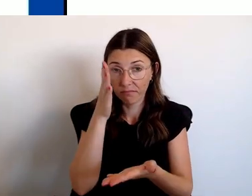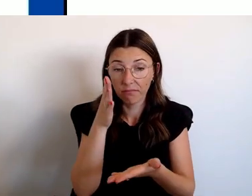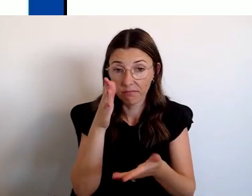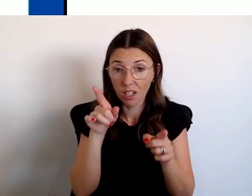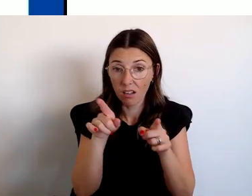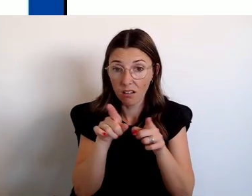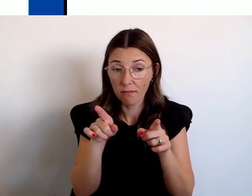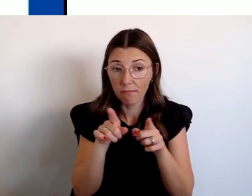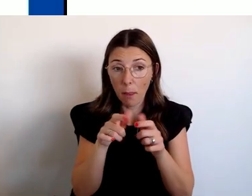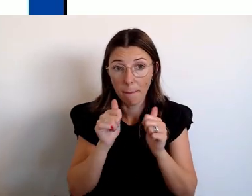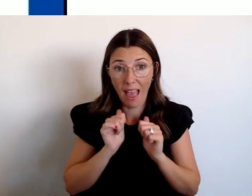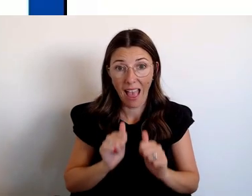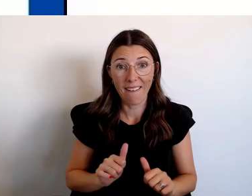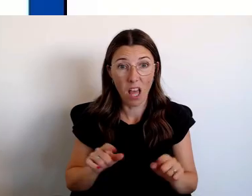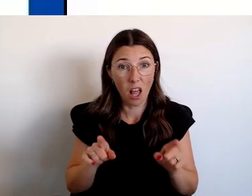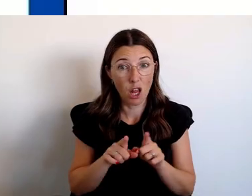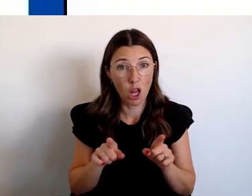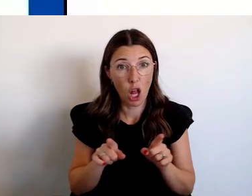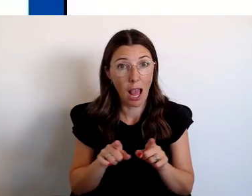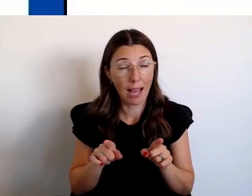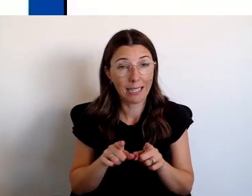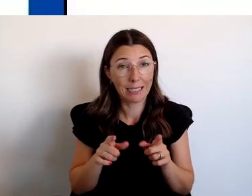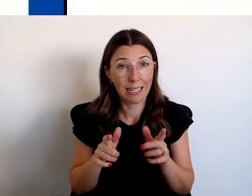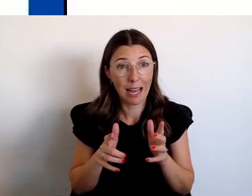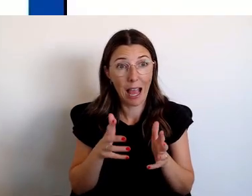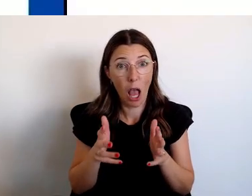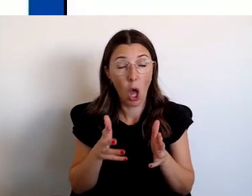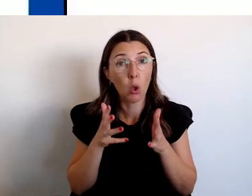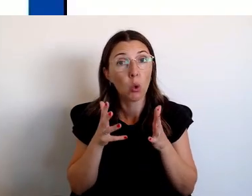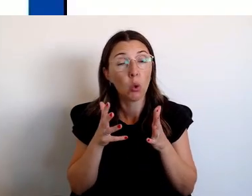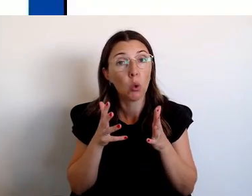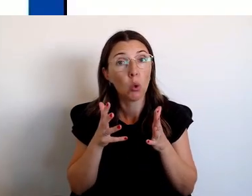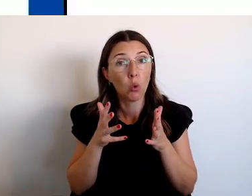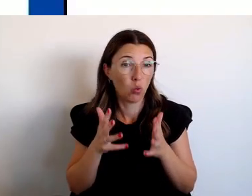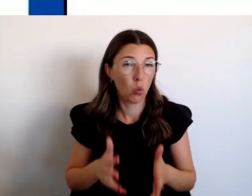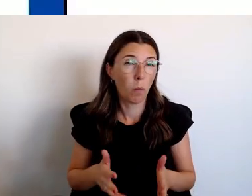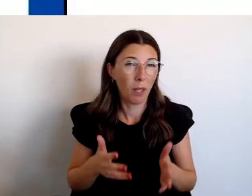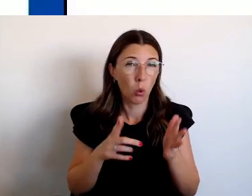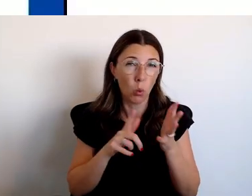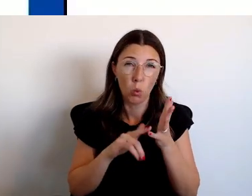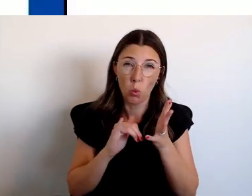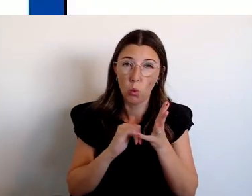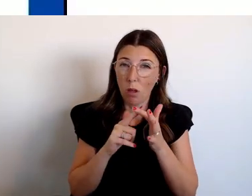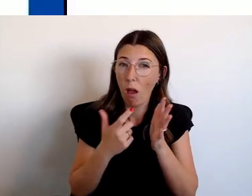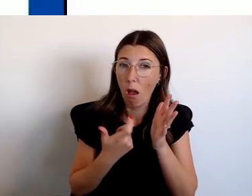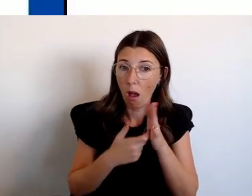Next one. Then behaves like a user in the meeting.